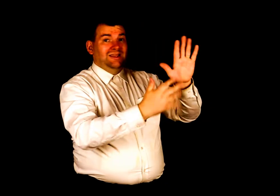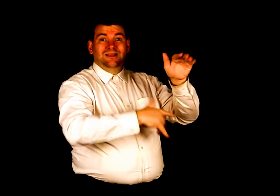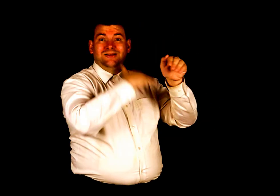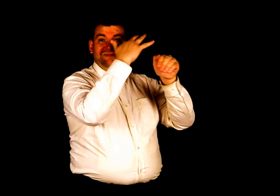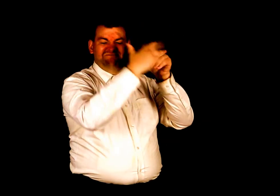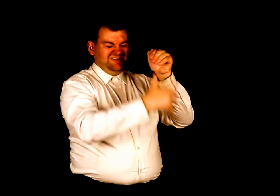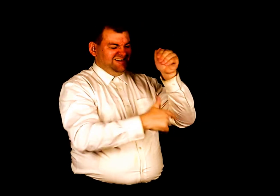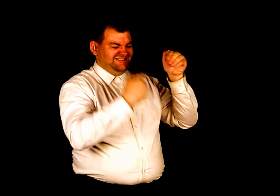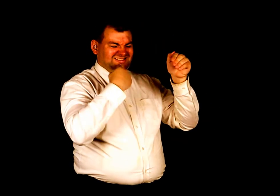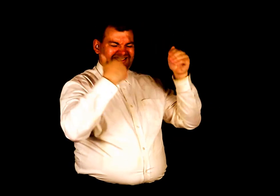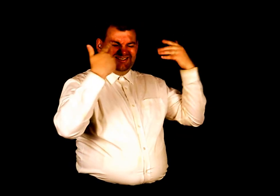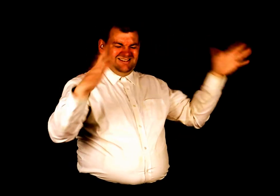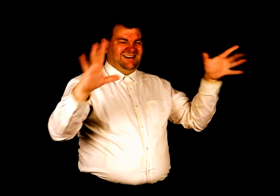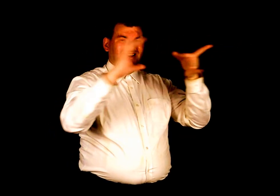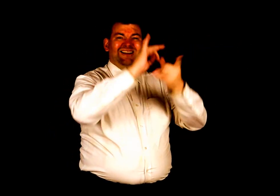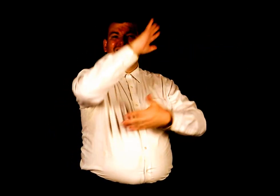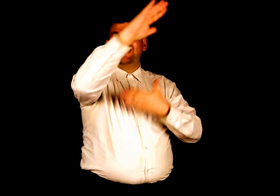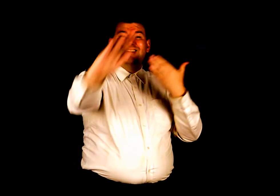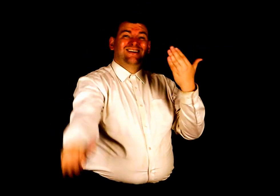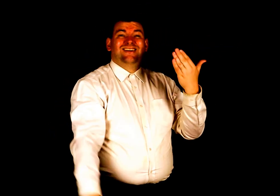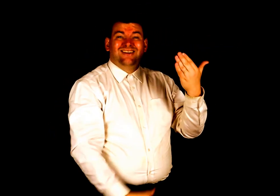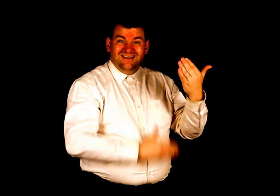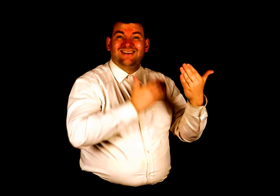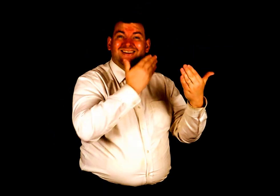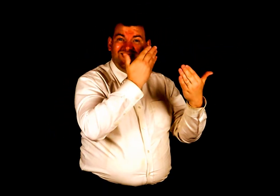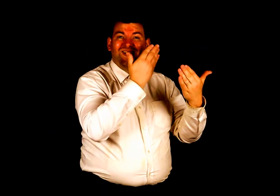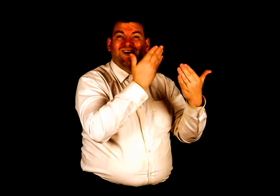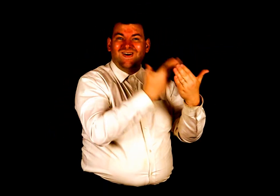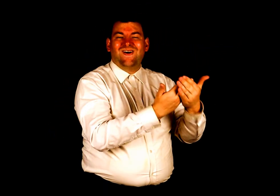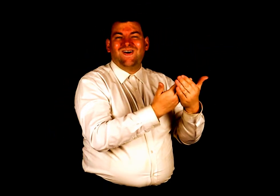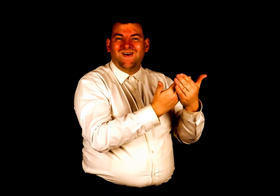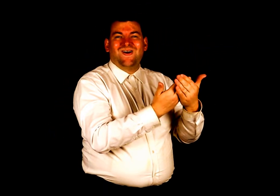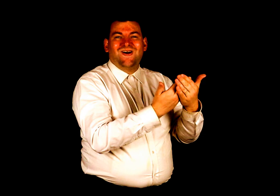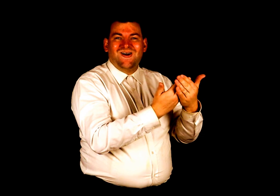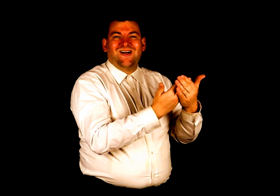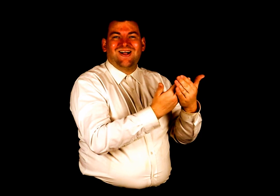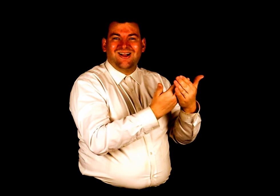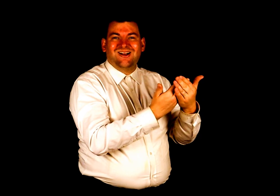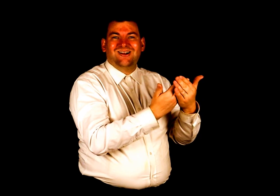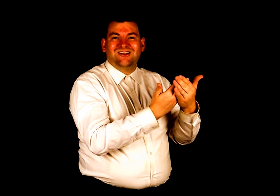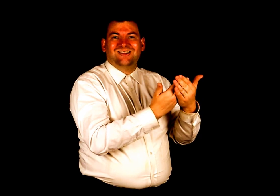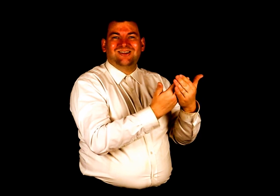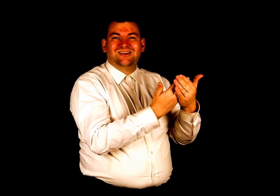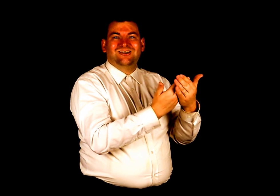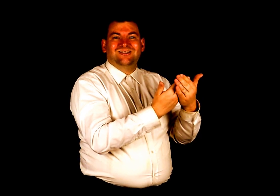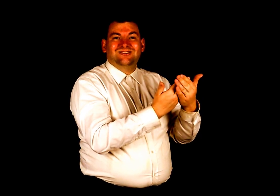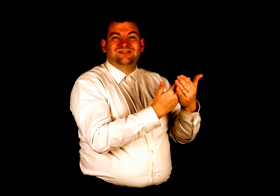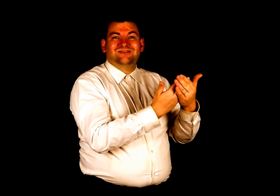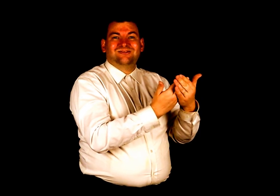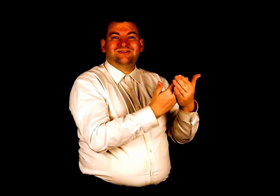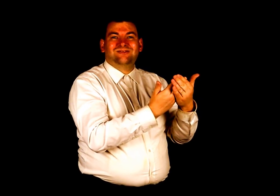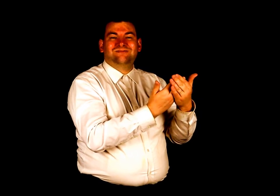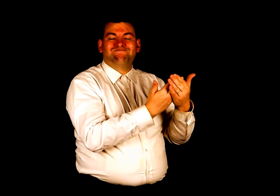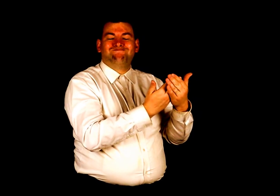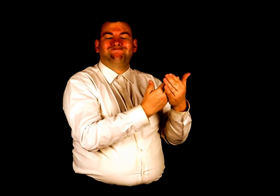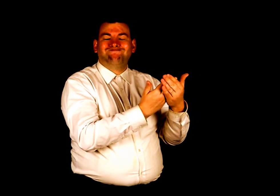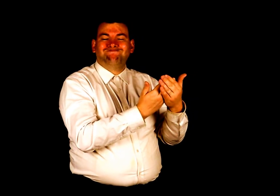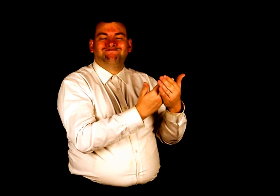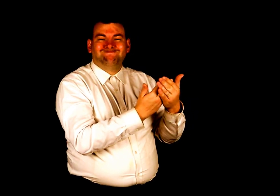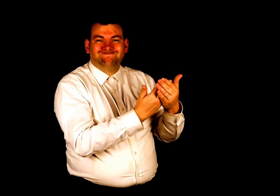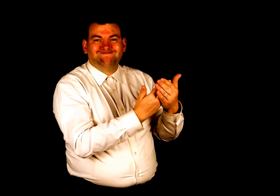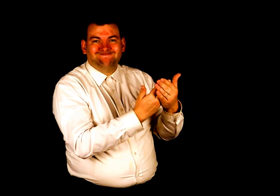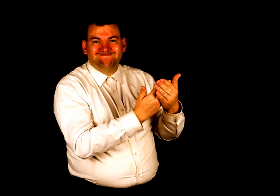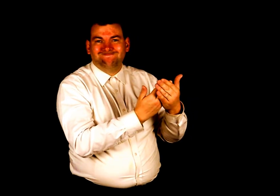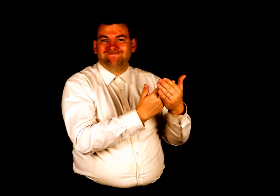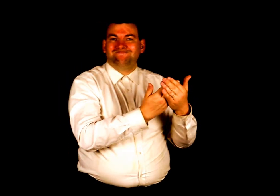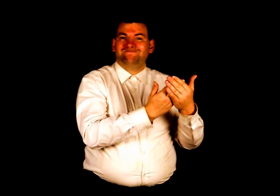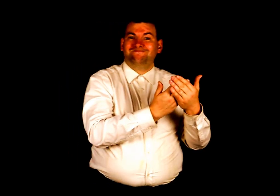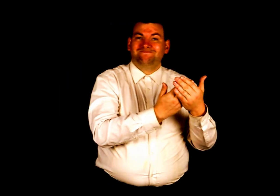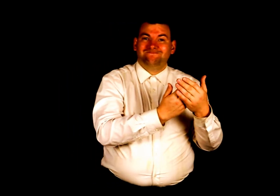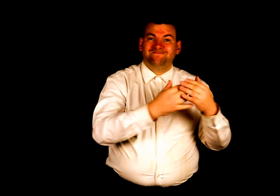It All.